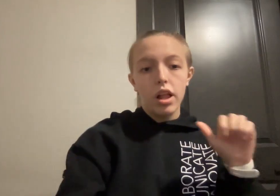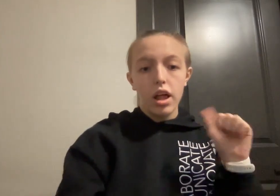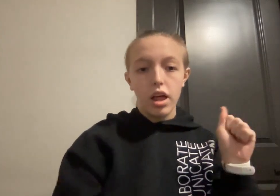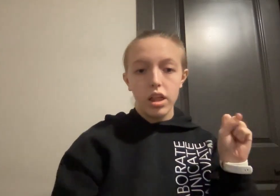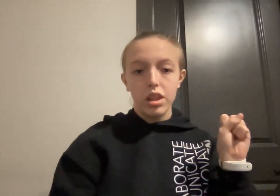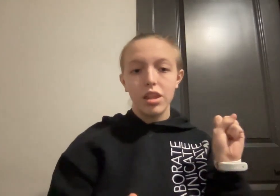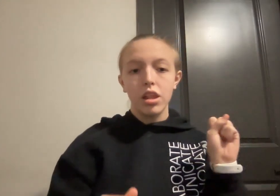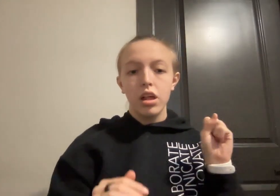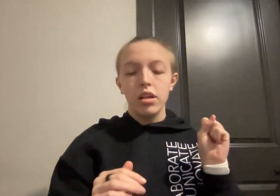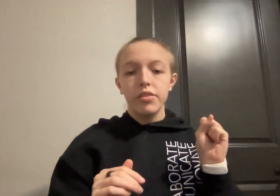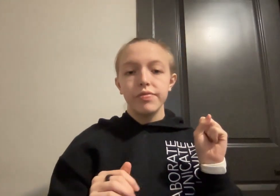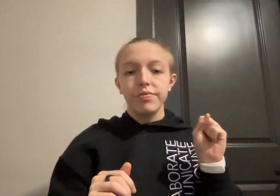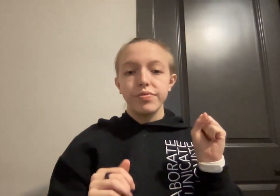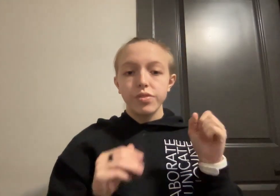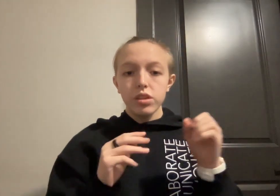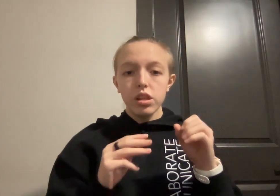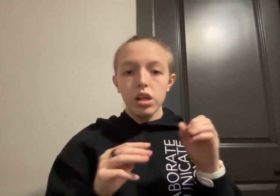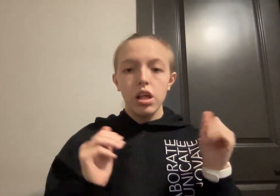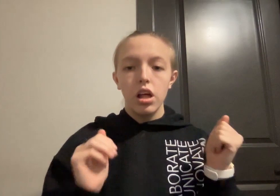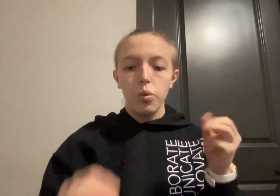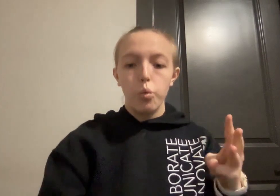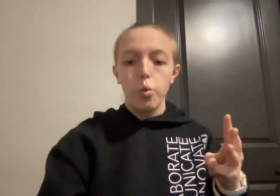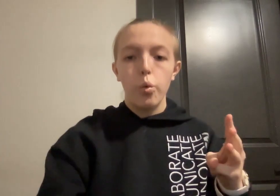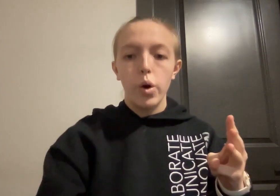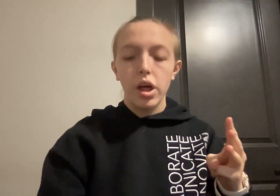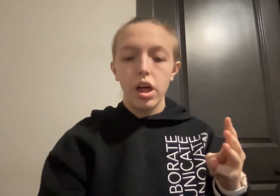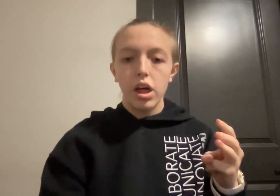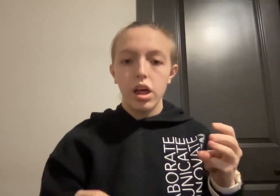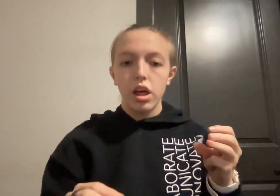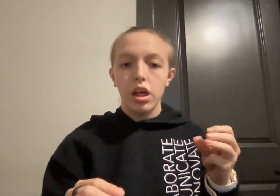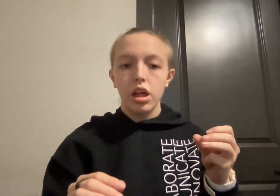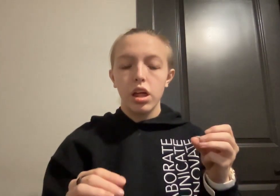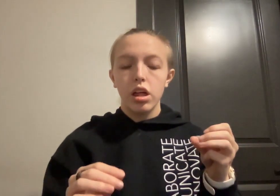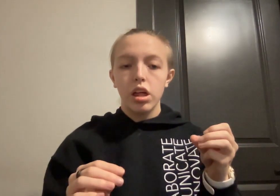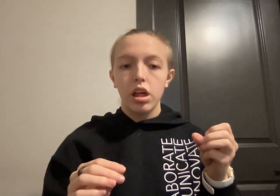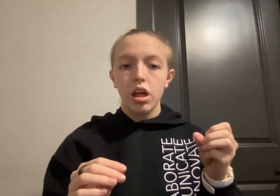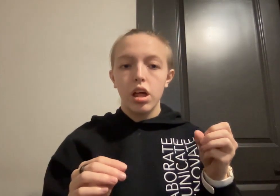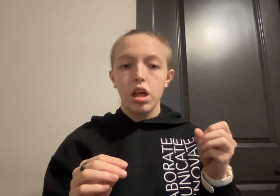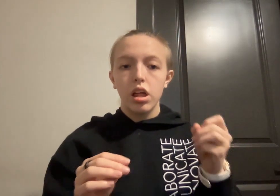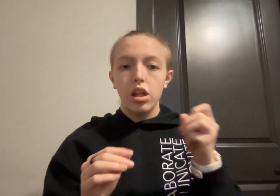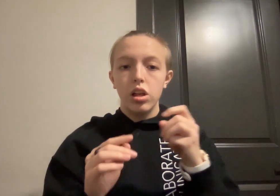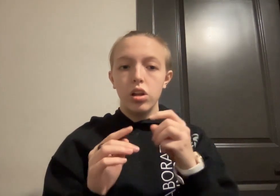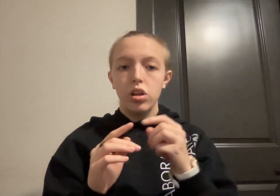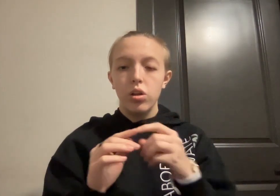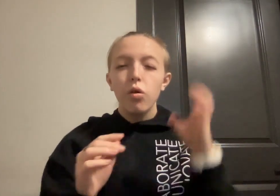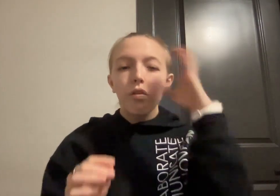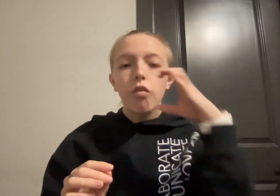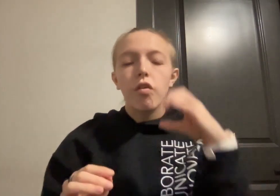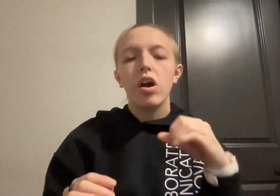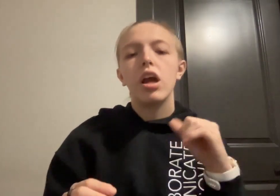as a way to find a